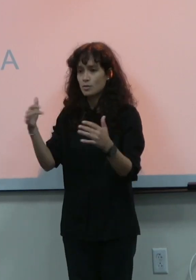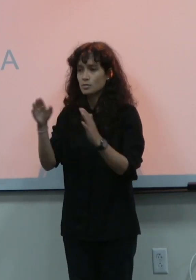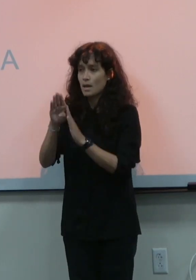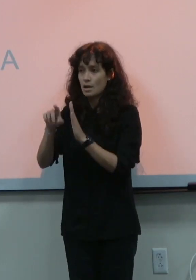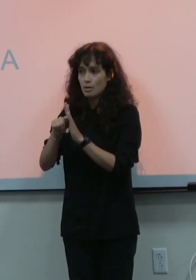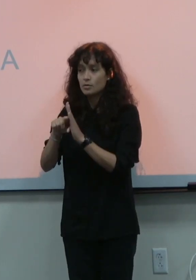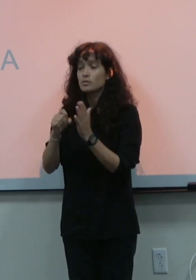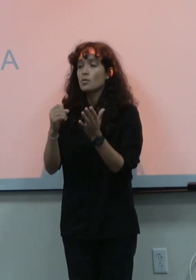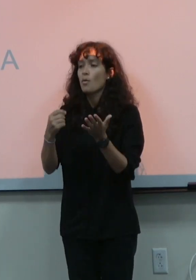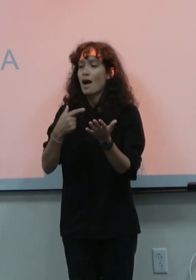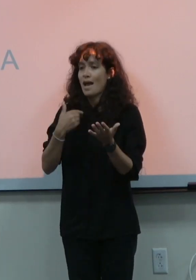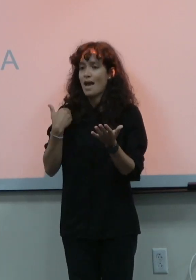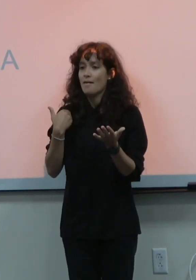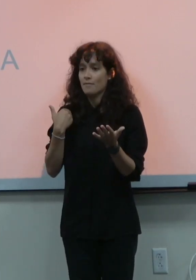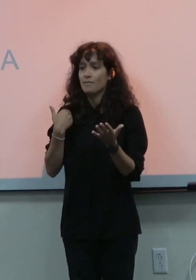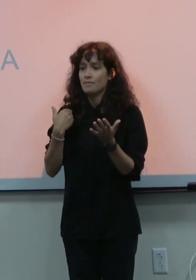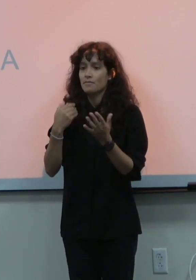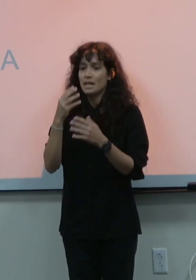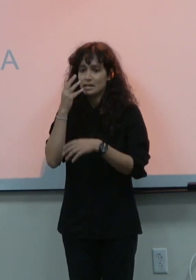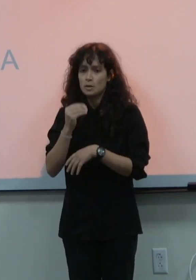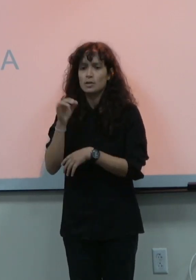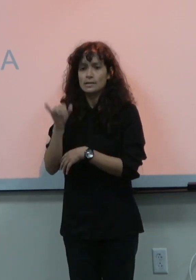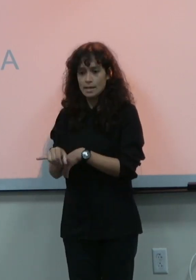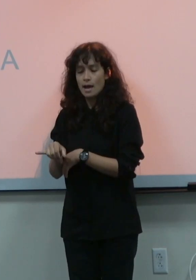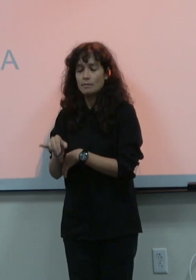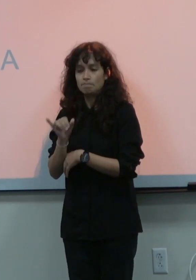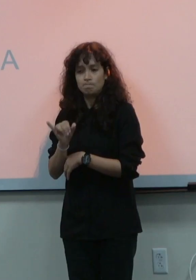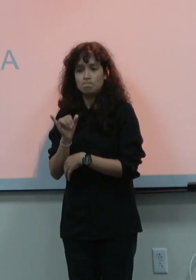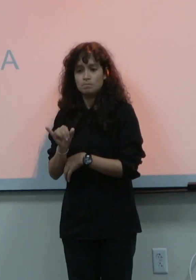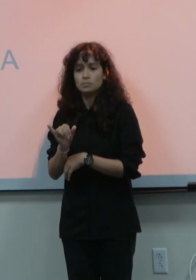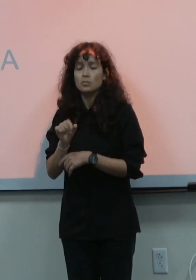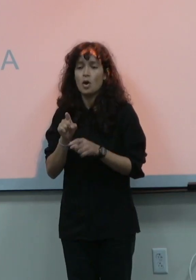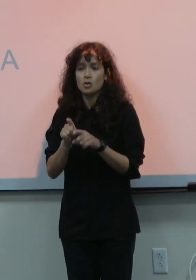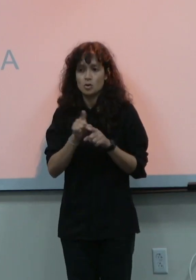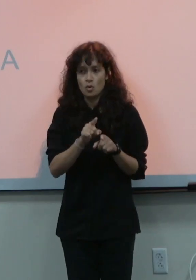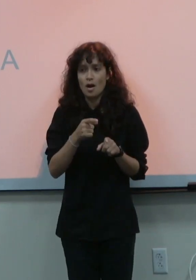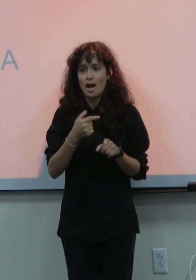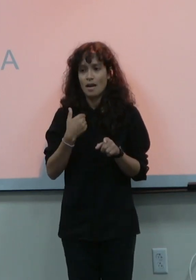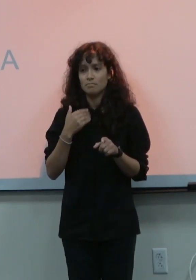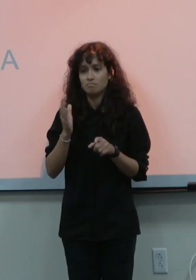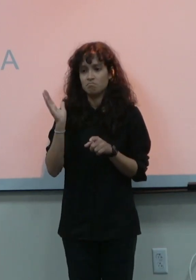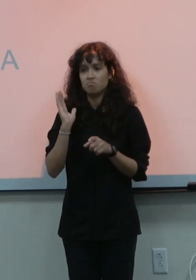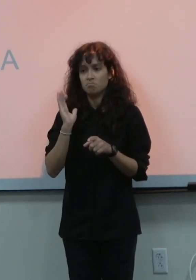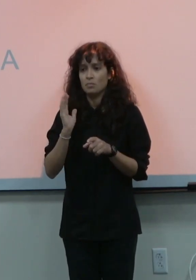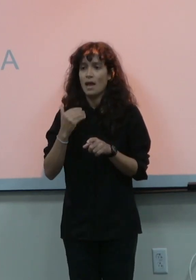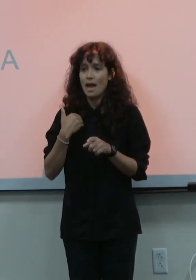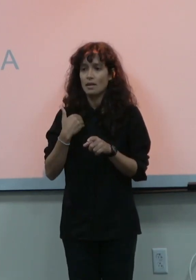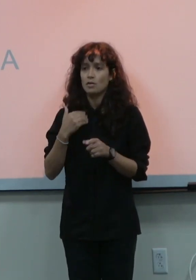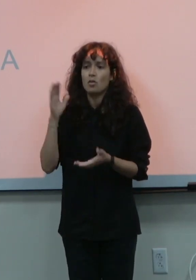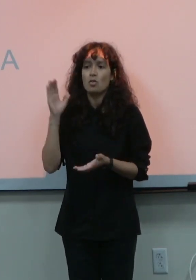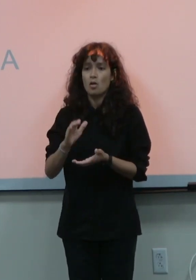So I have experienced that. And I also had low health knowledge when I first came here